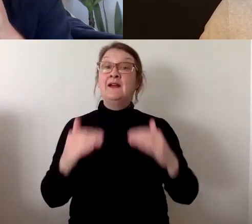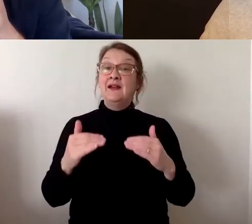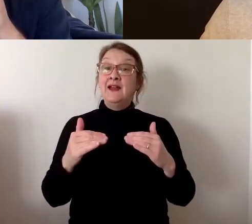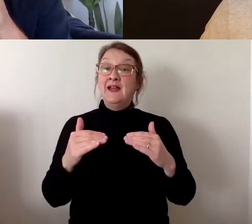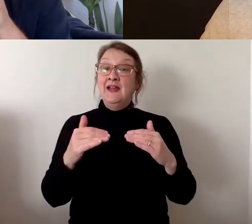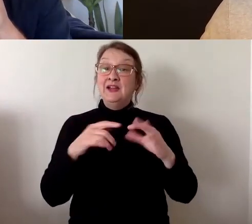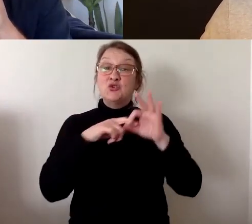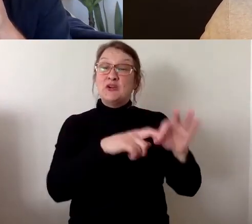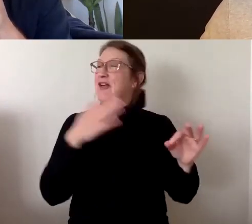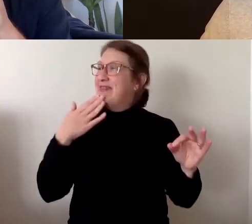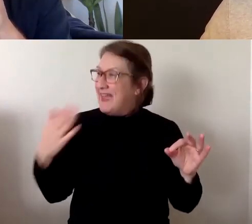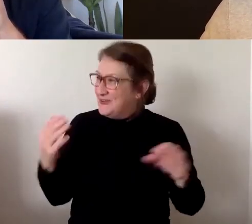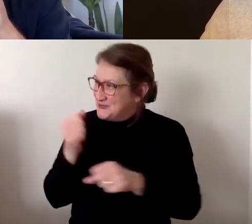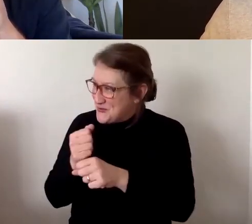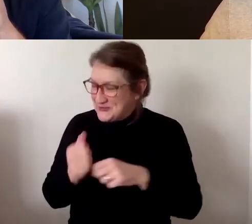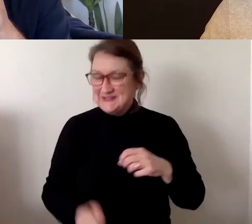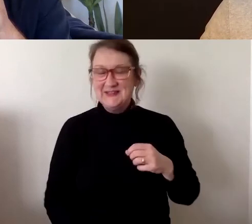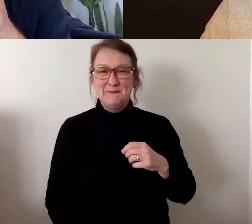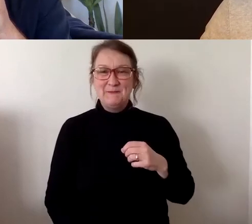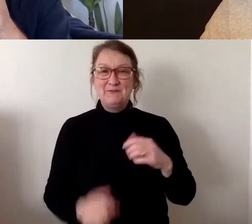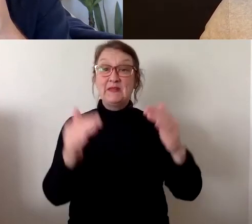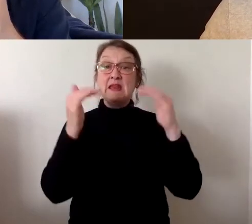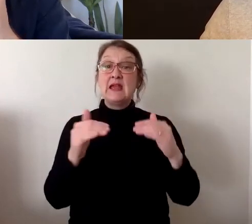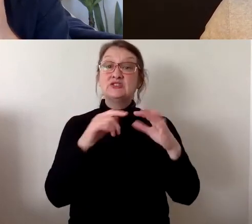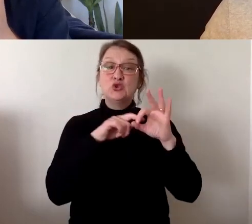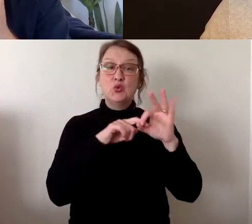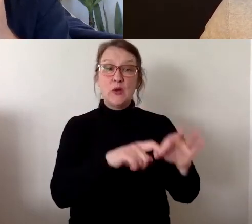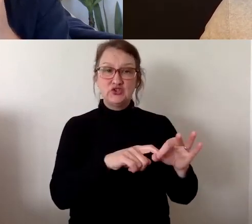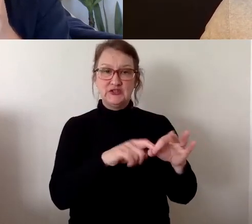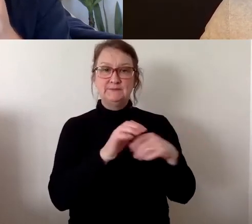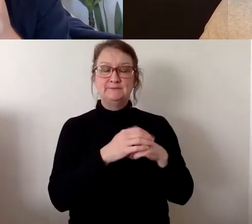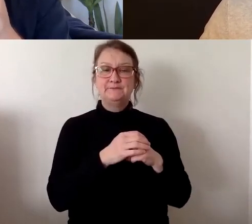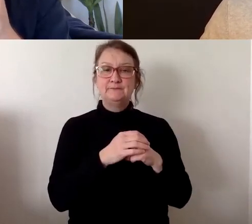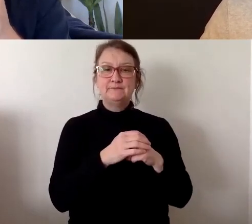The next question is - do you have any